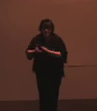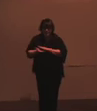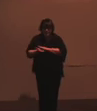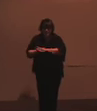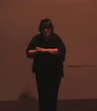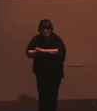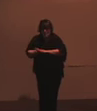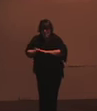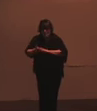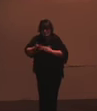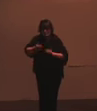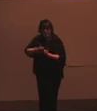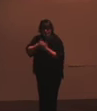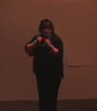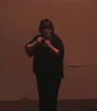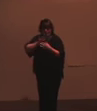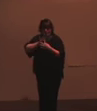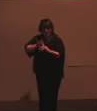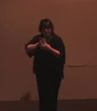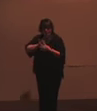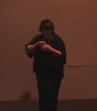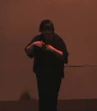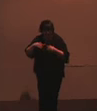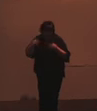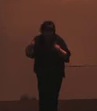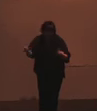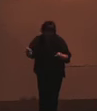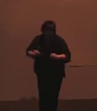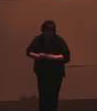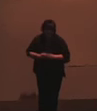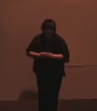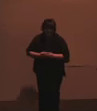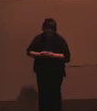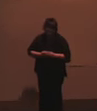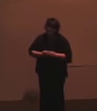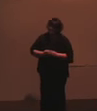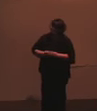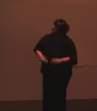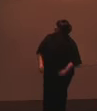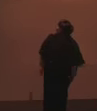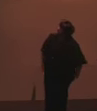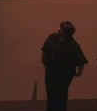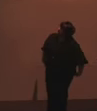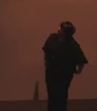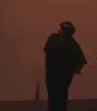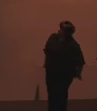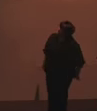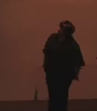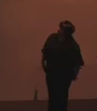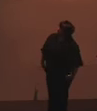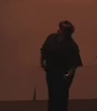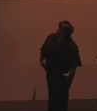relationships I tried. And this plan is really random things.